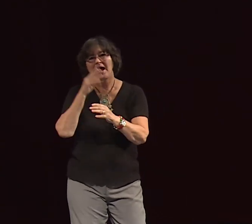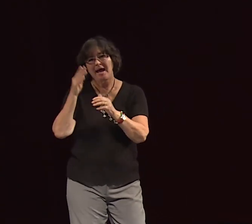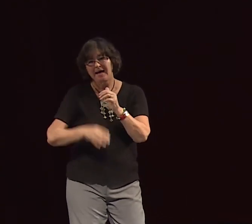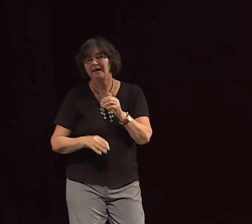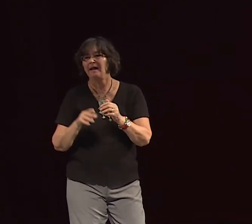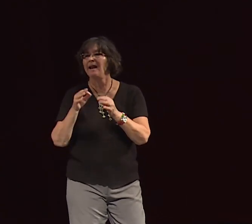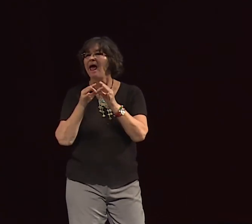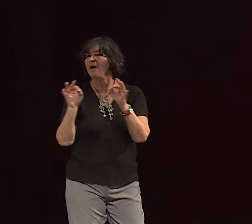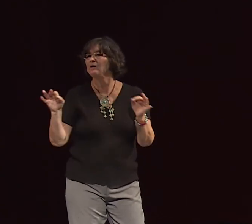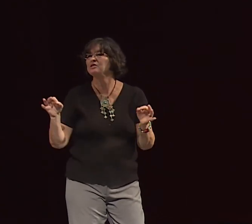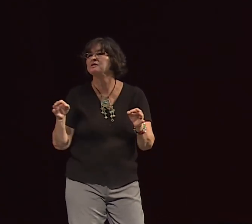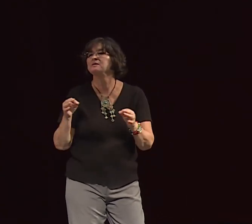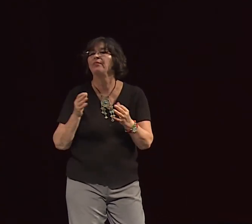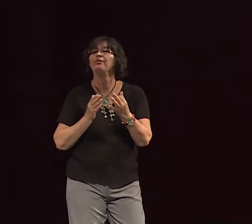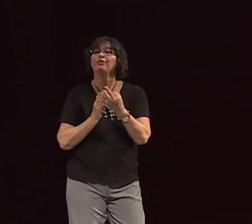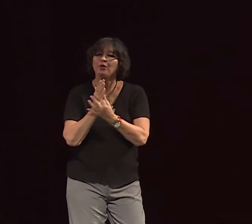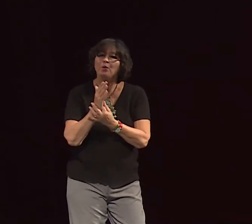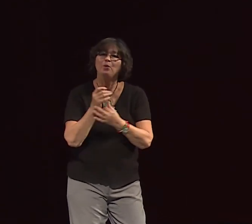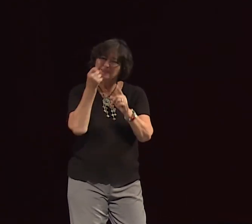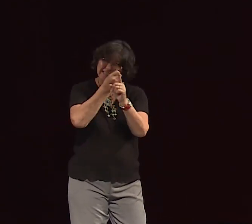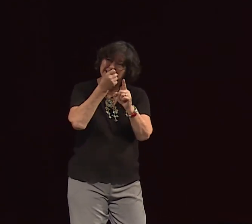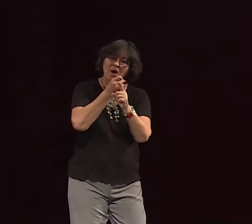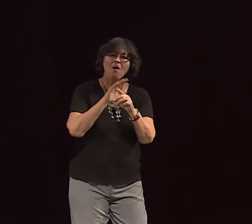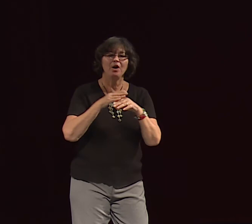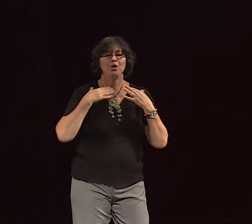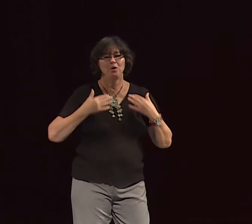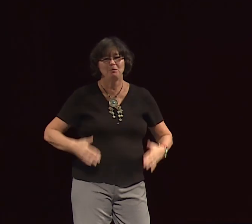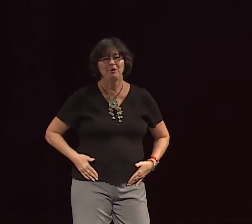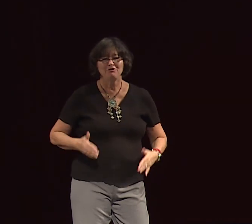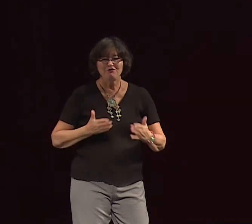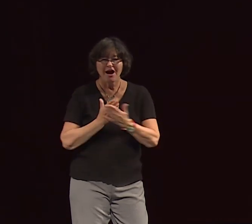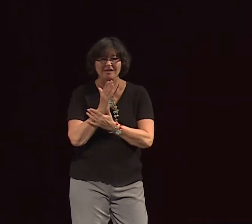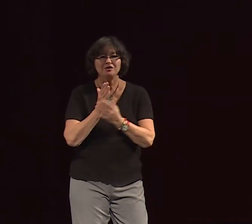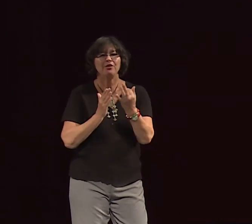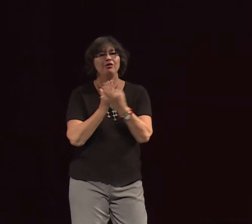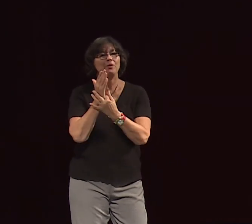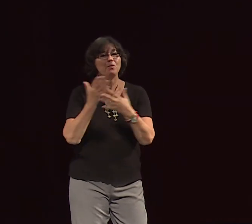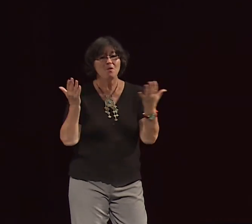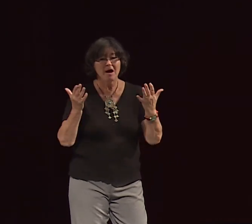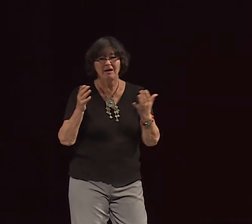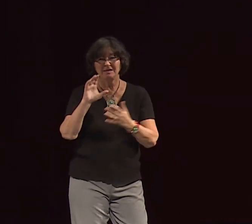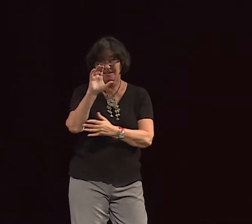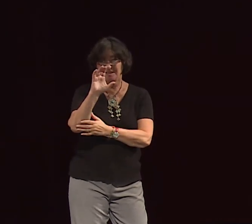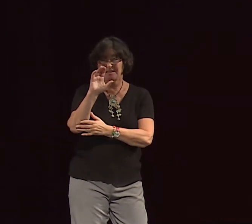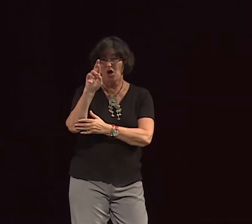already working hard at the same types of things to really rid our communities of language deprivation